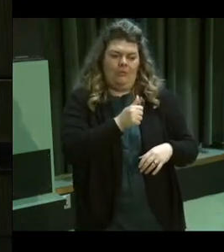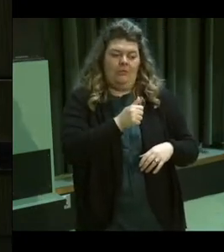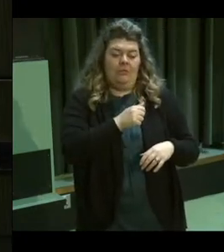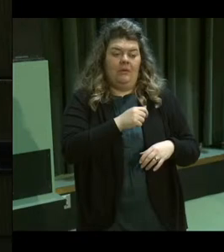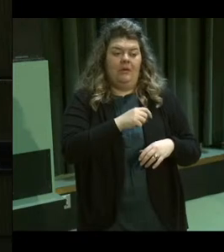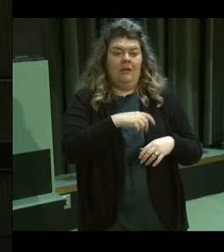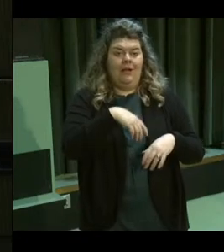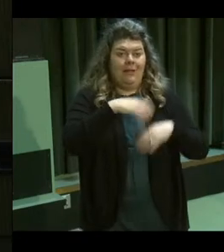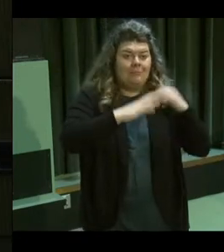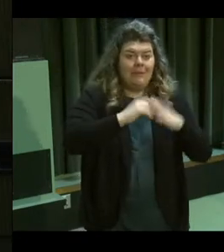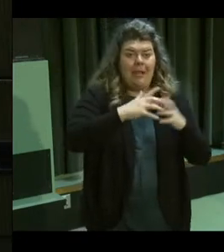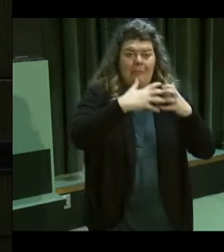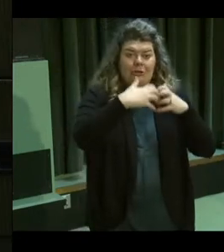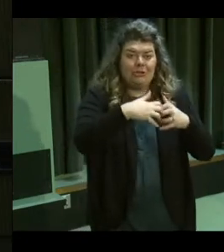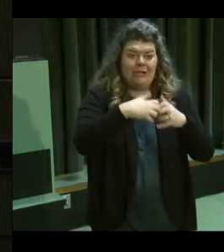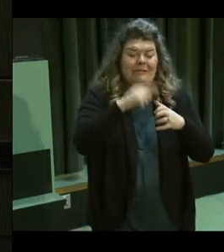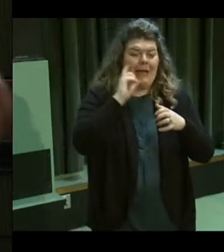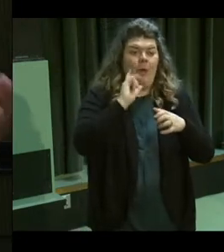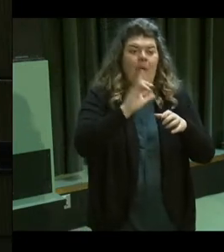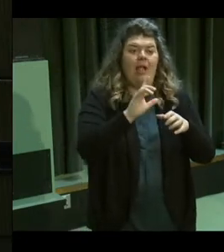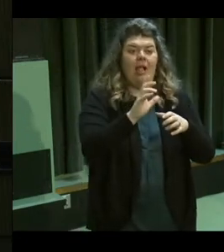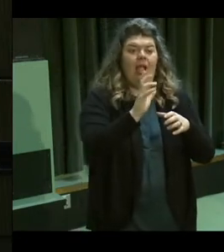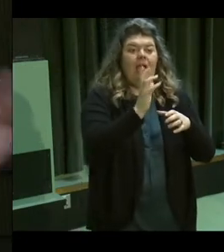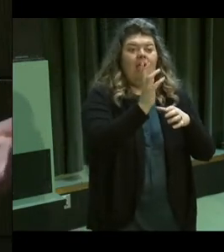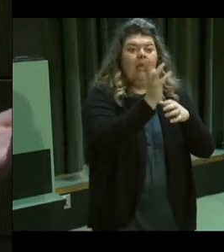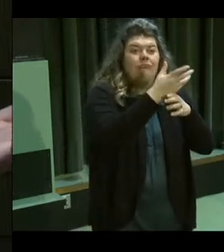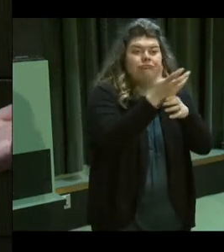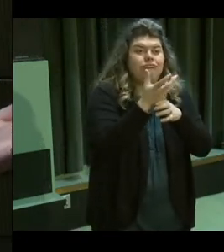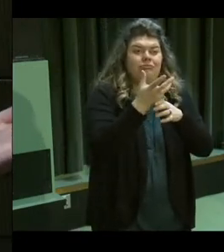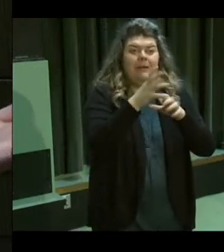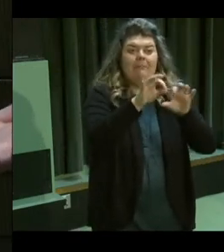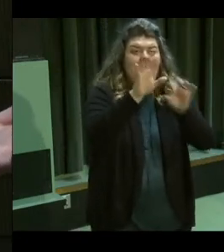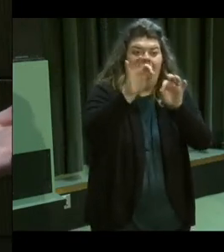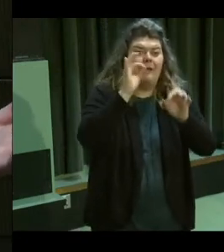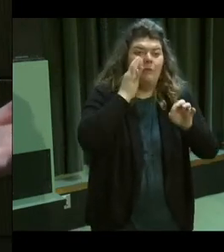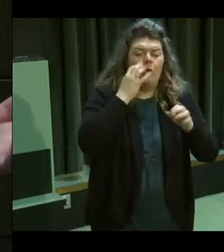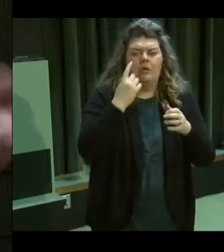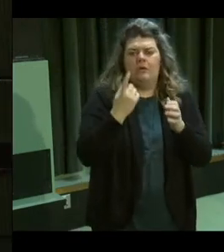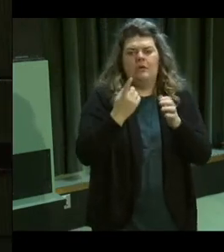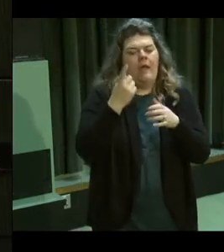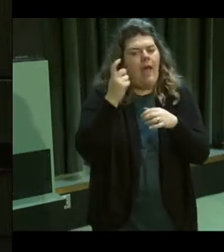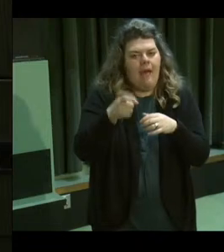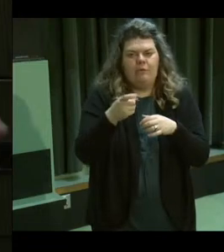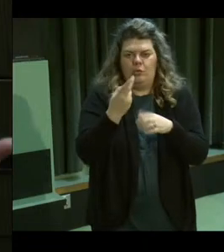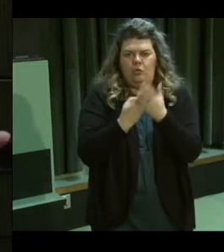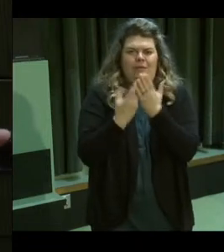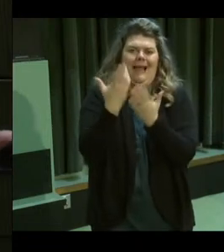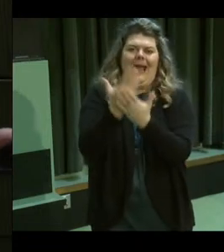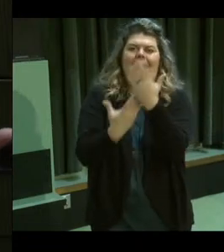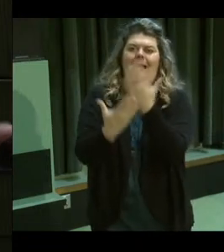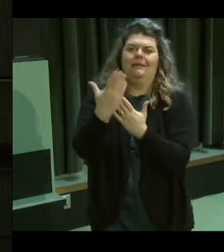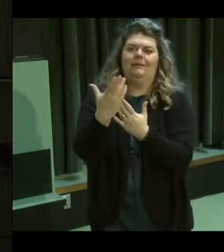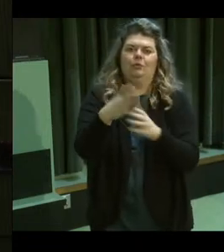we, you know, build a bunch of machines that are able to pick